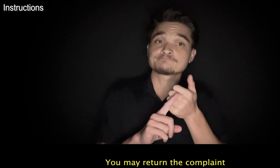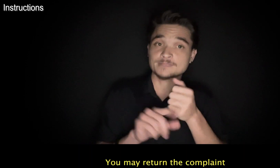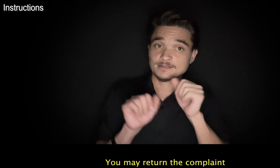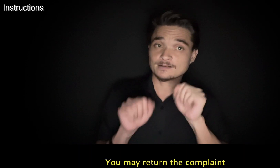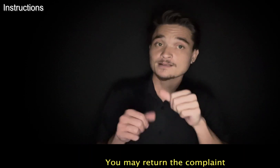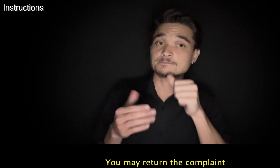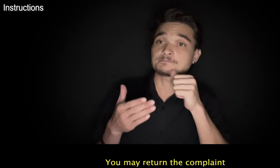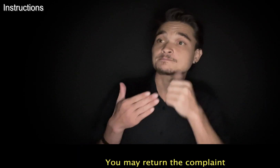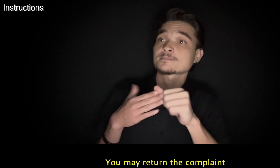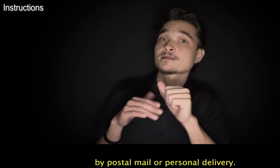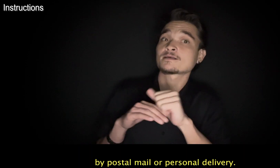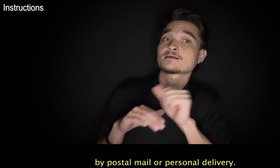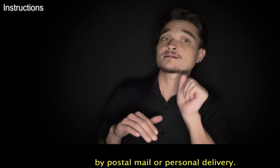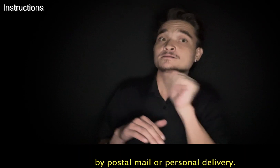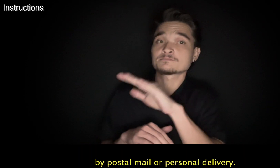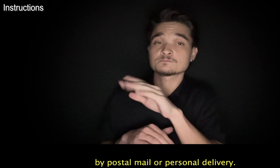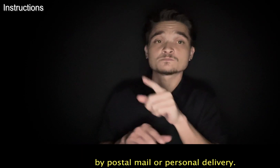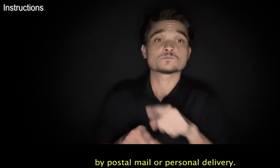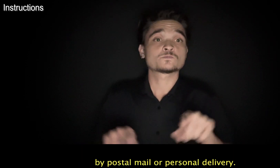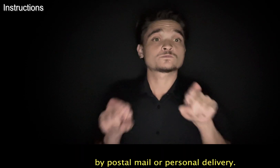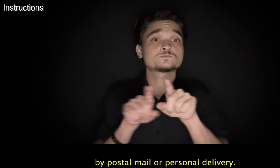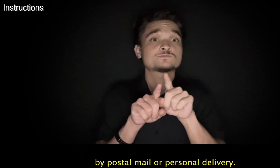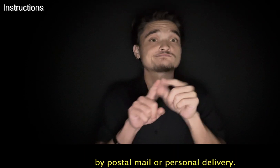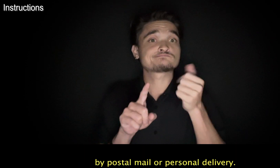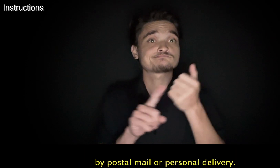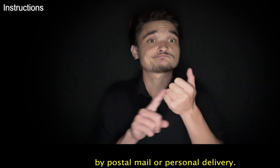You may return the complaint by postal mail or personal delivery.